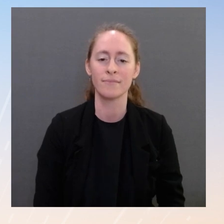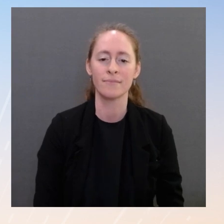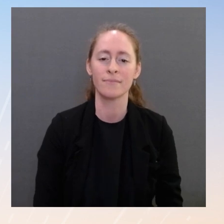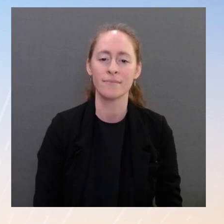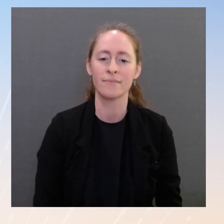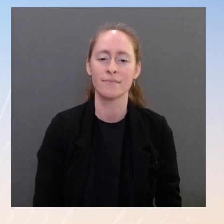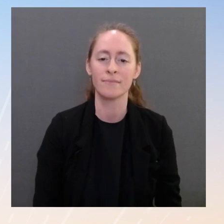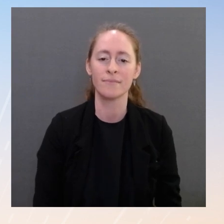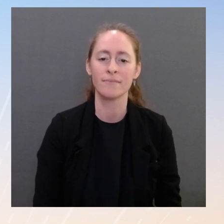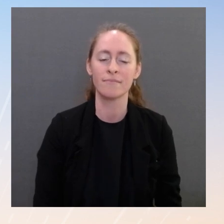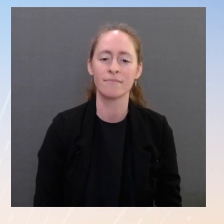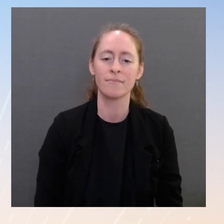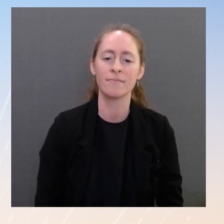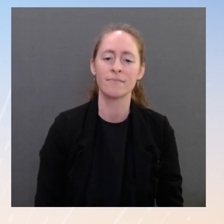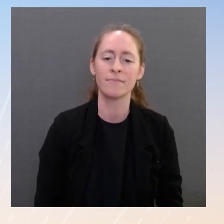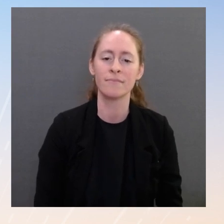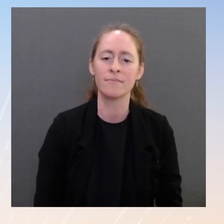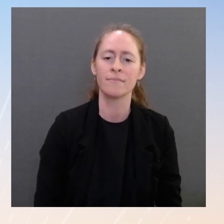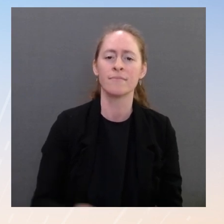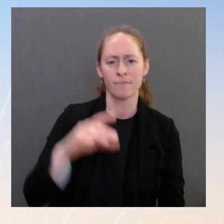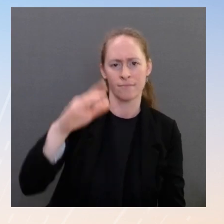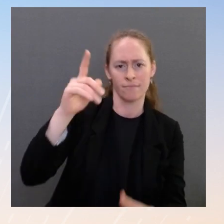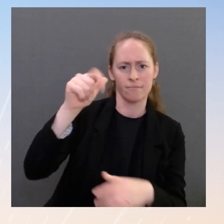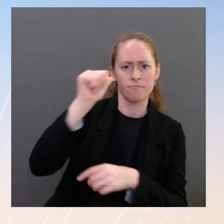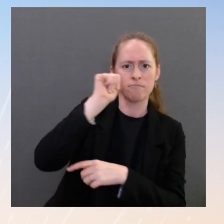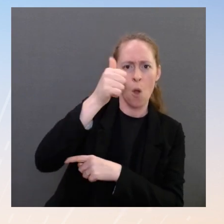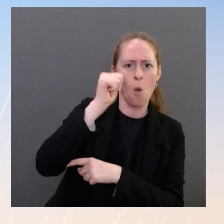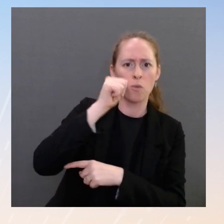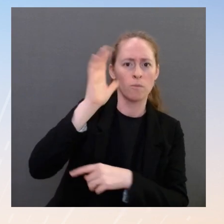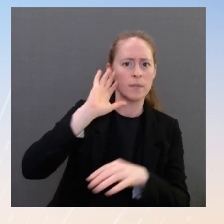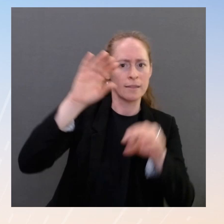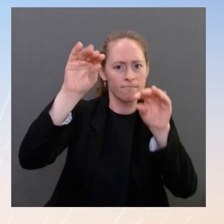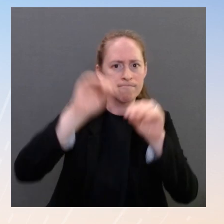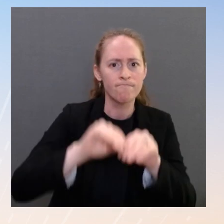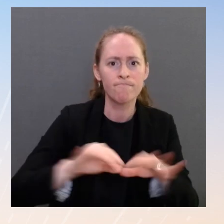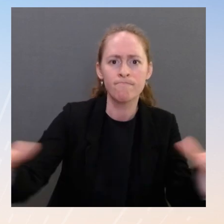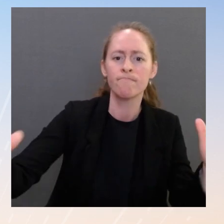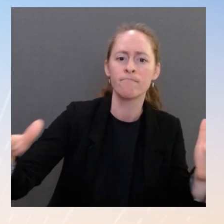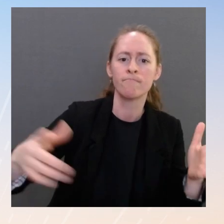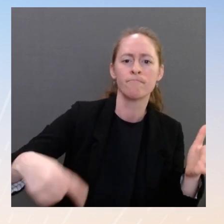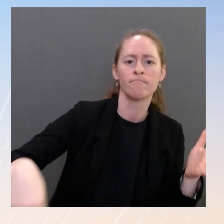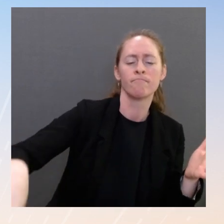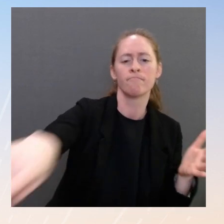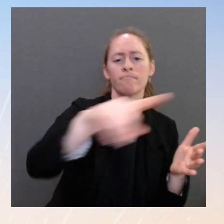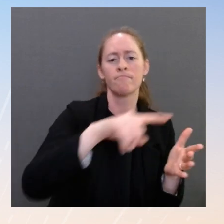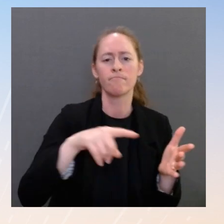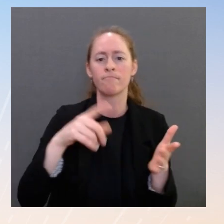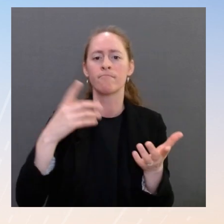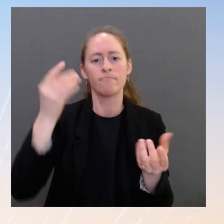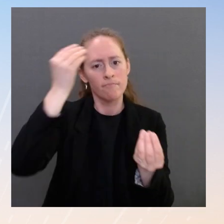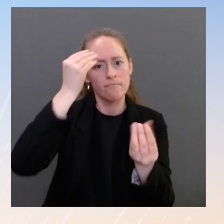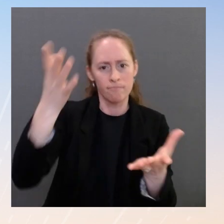that's expected to show fairly marginal growth. There's increasing expectations from banks,